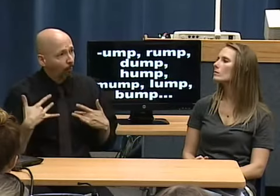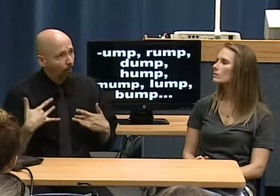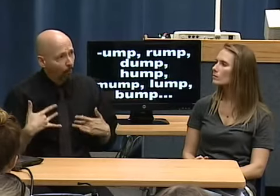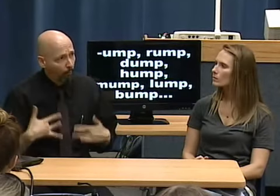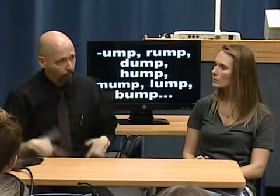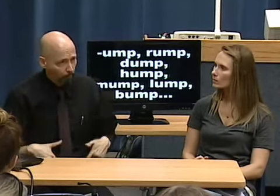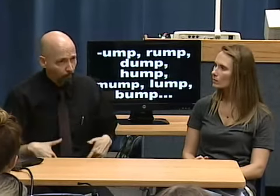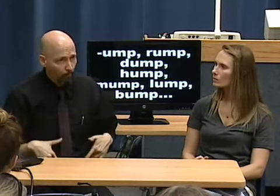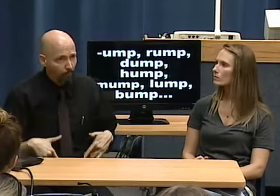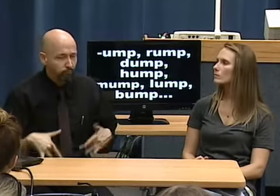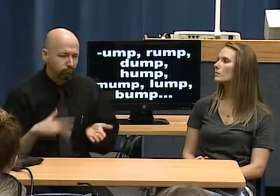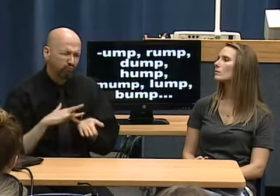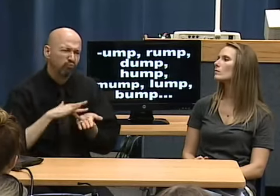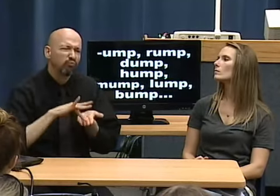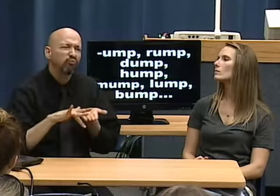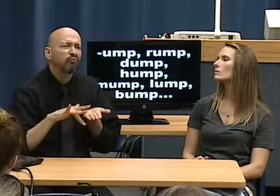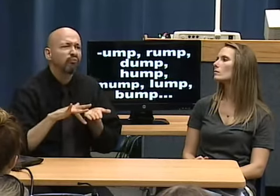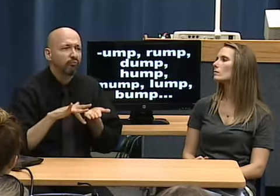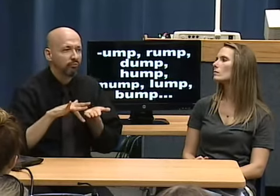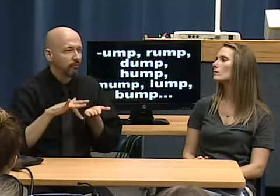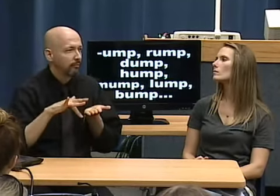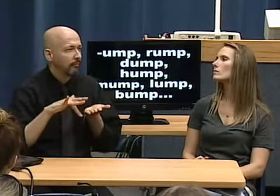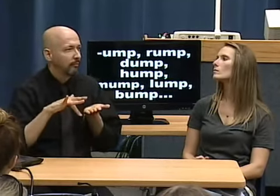Depressed. Rude.